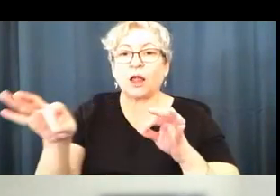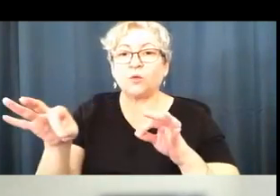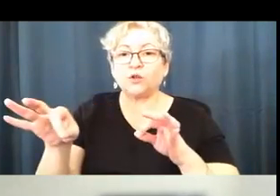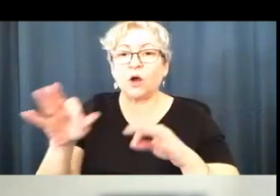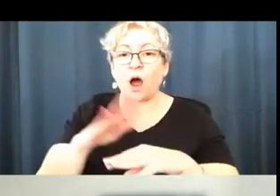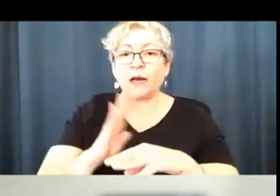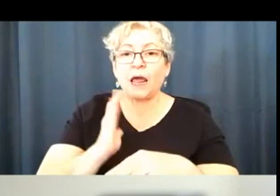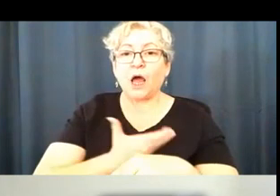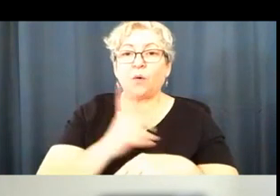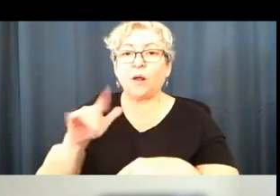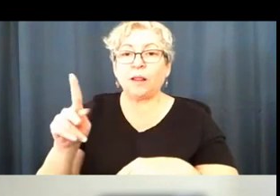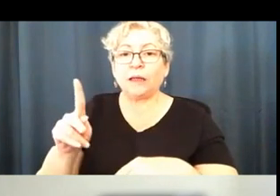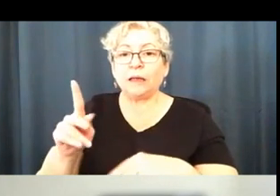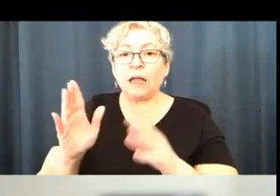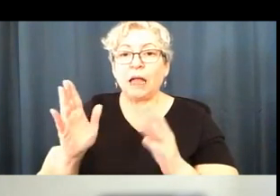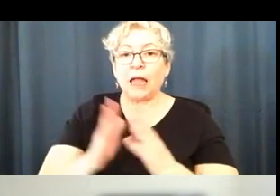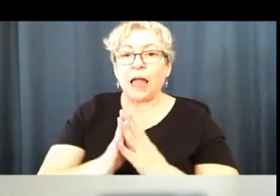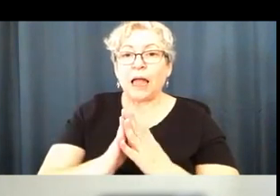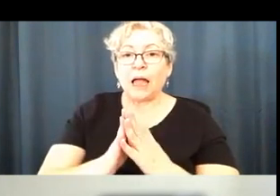be as informative as possible?